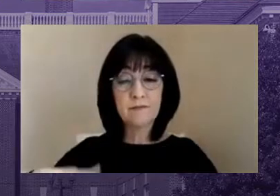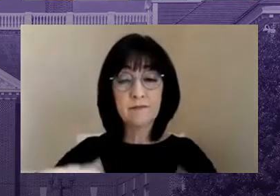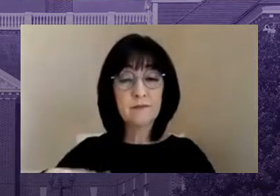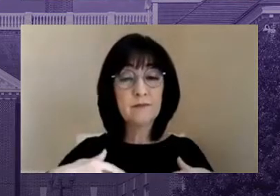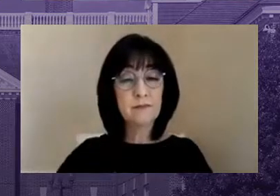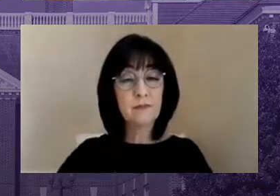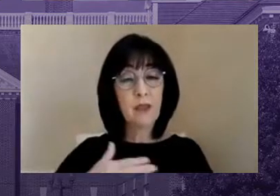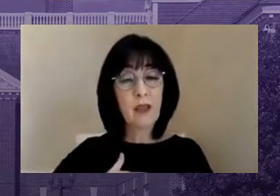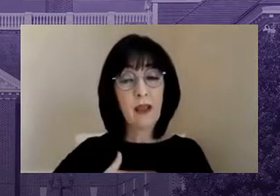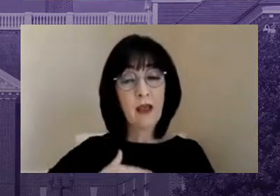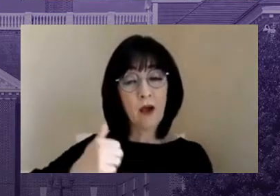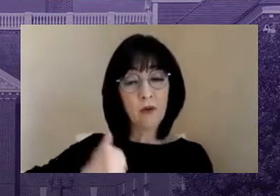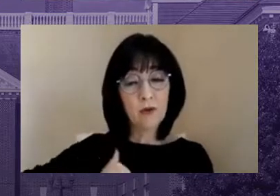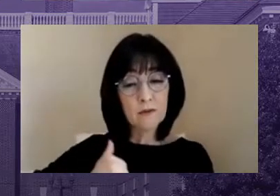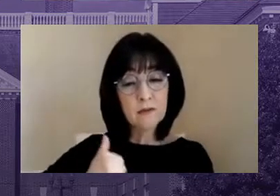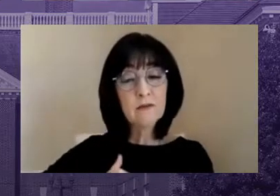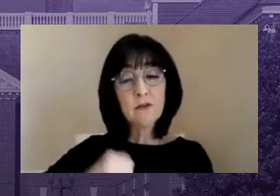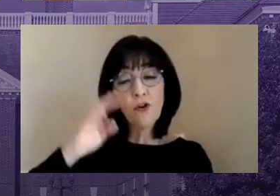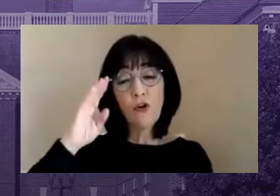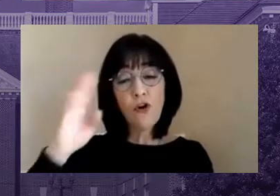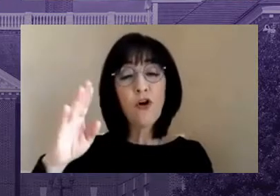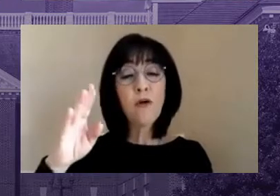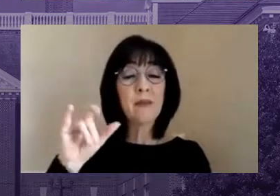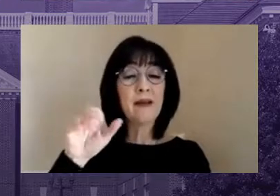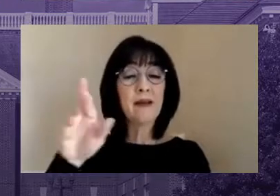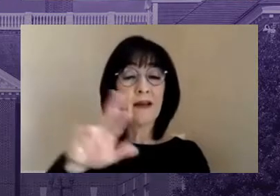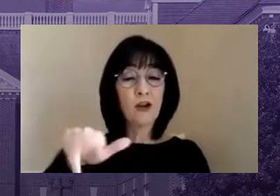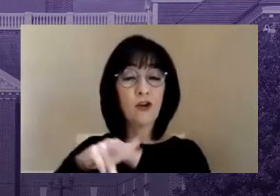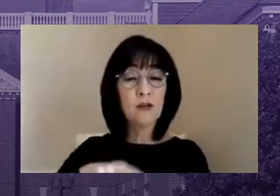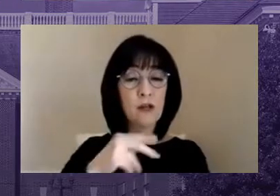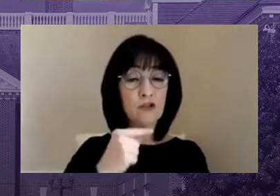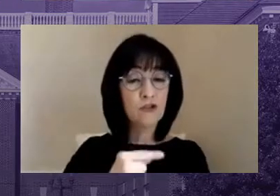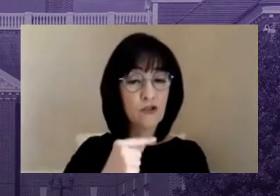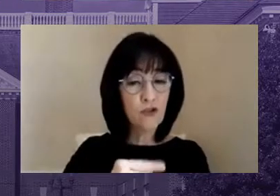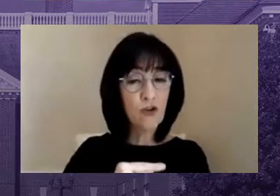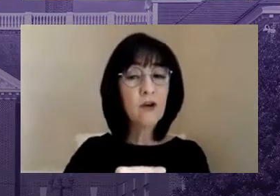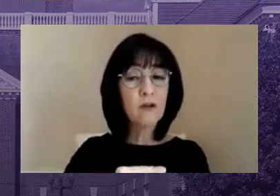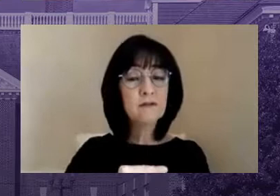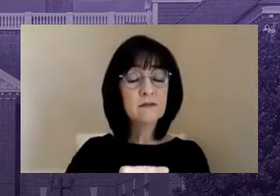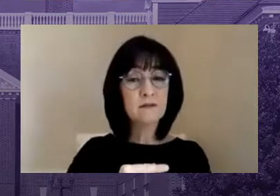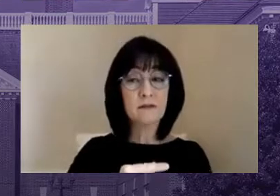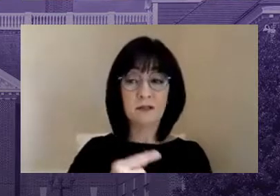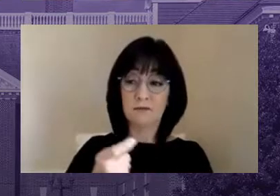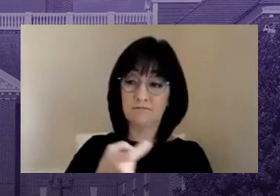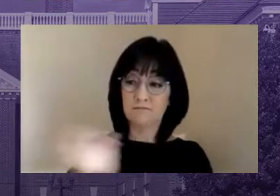National Guard under the circumstances of COVID-19. And I just want to thank all the members